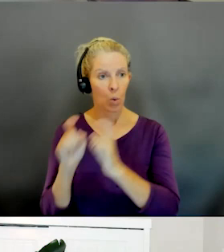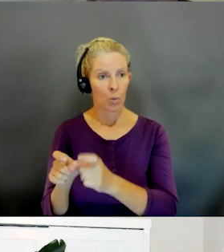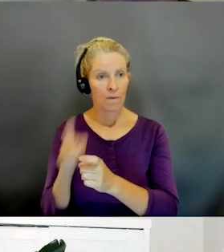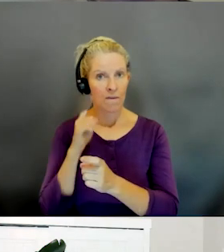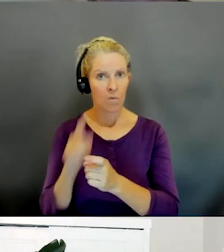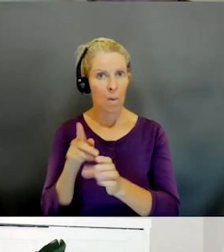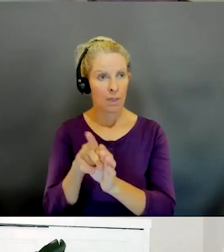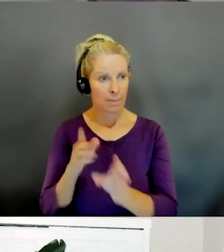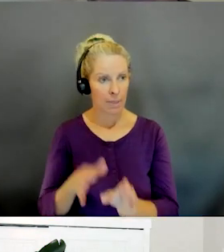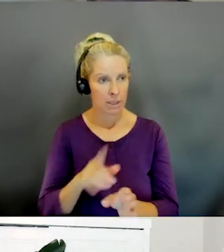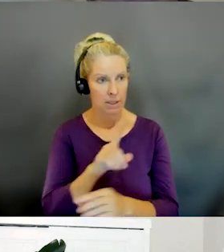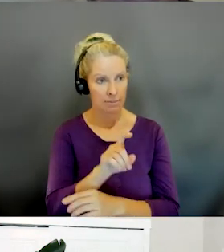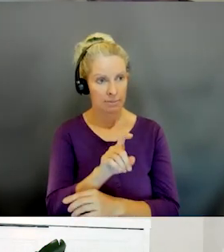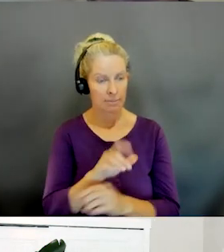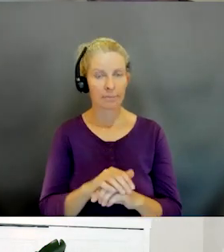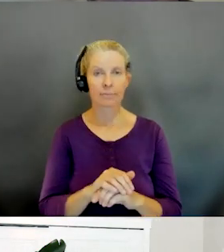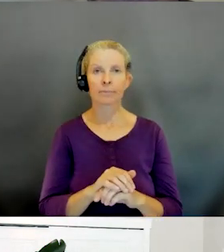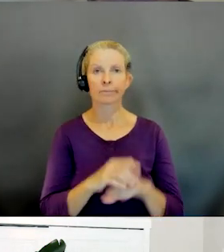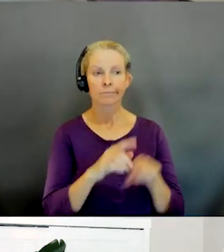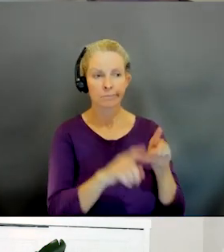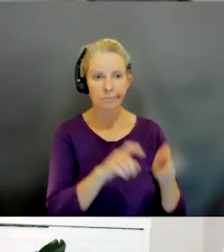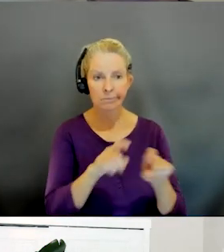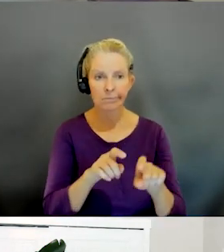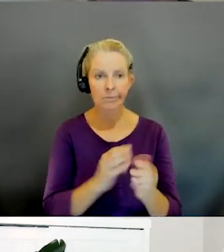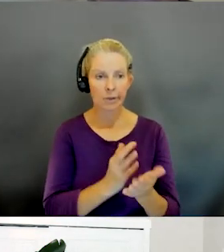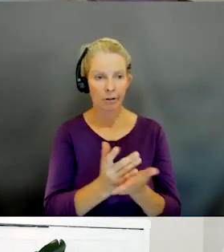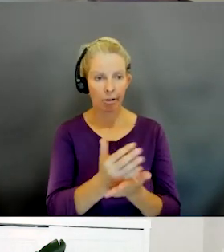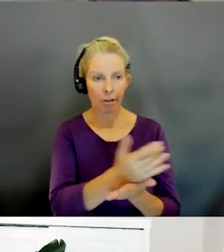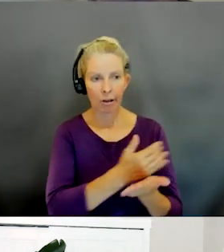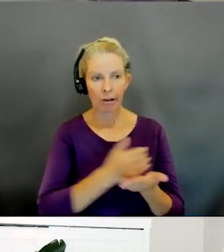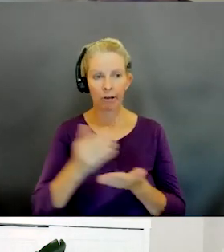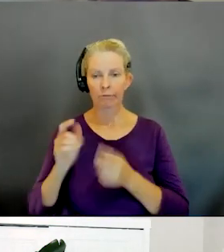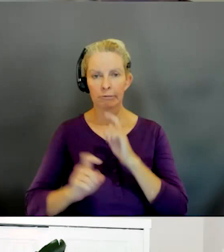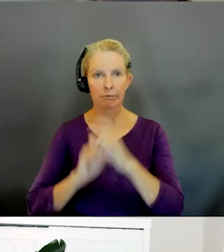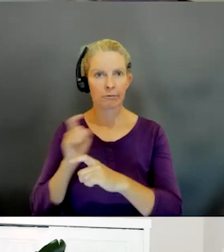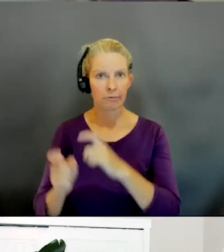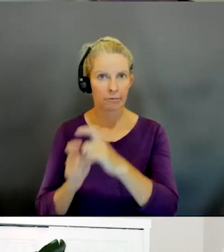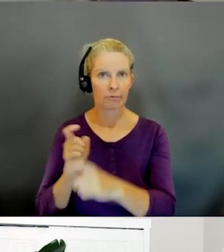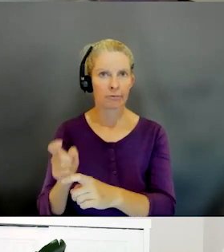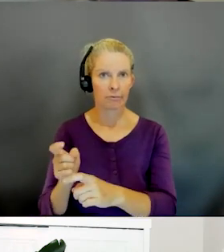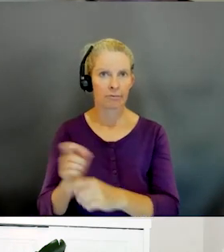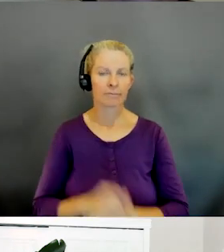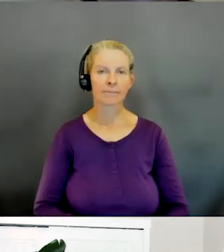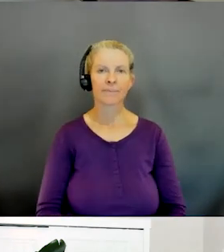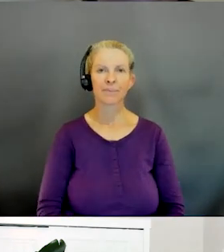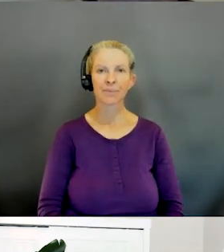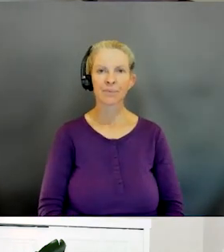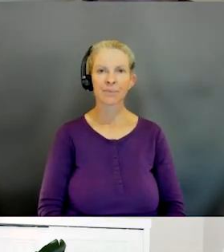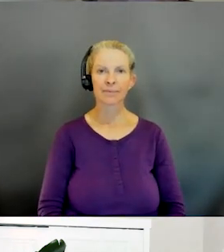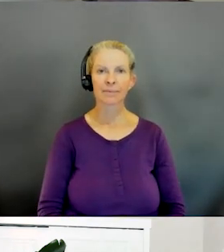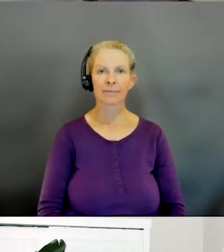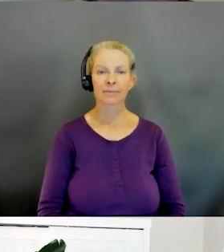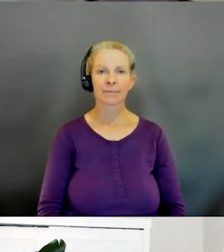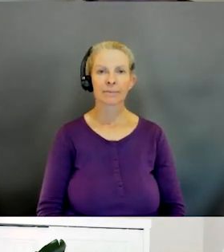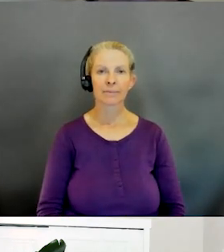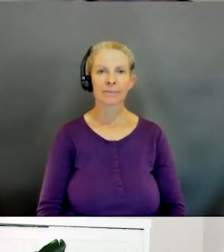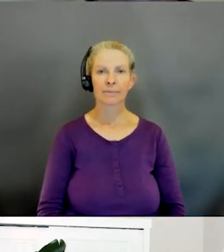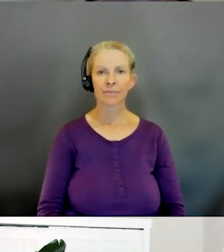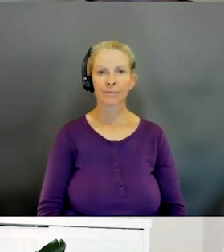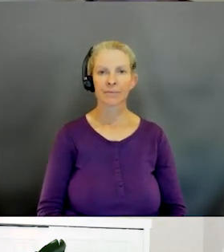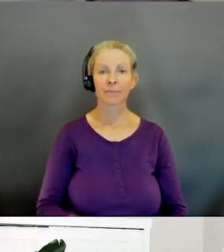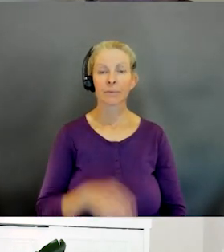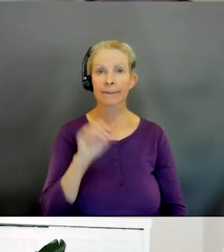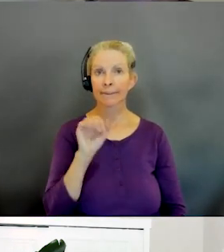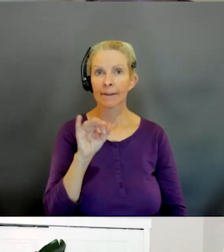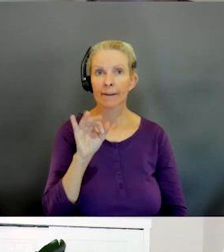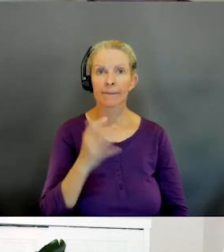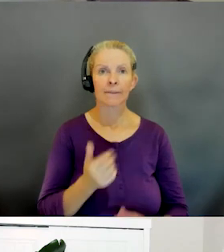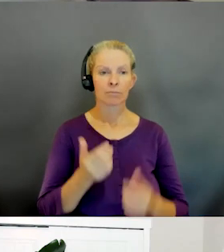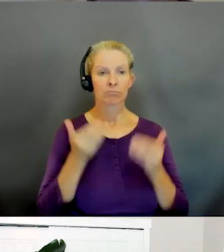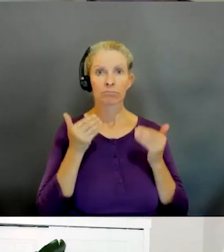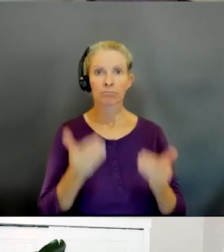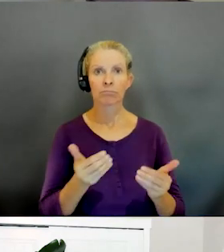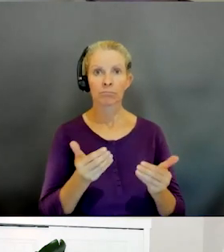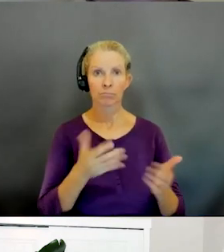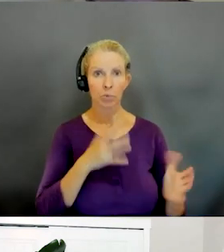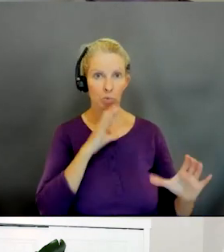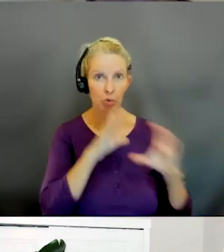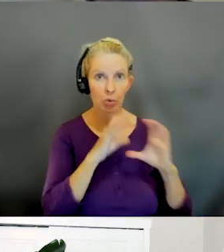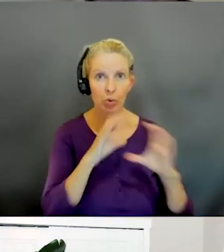believe that if you are talking to people to get good research and information for your project,